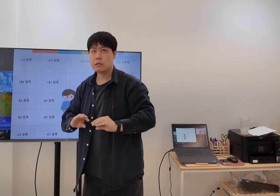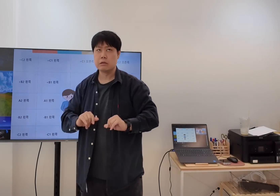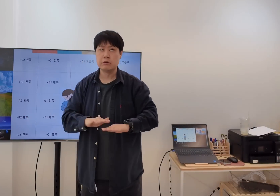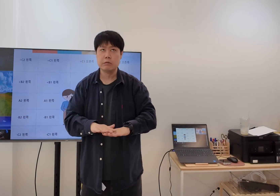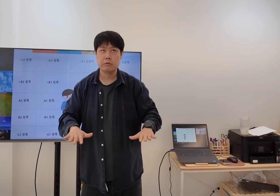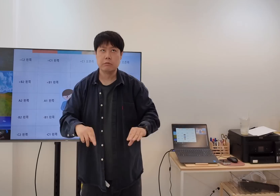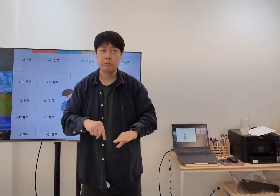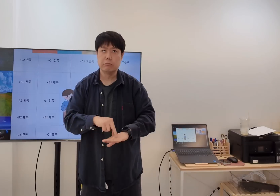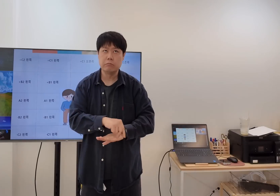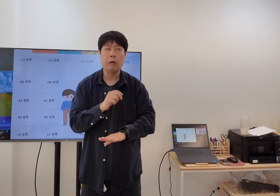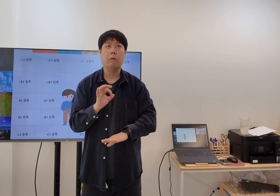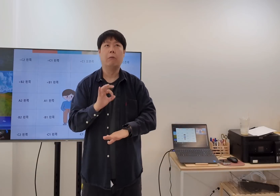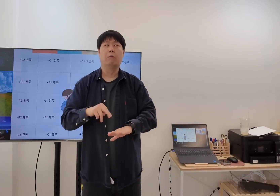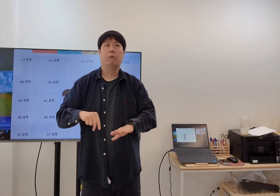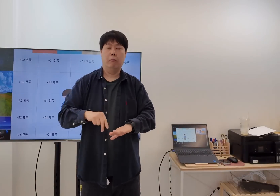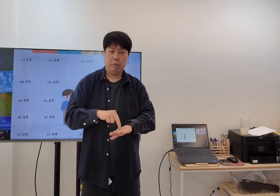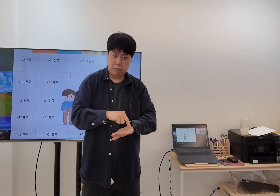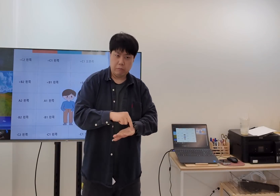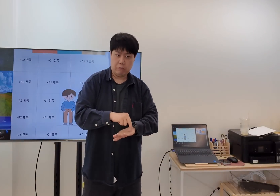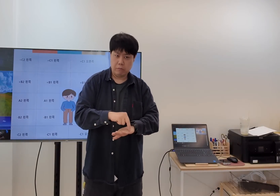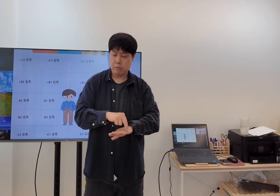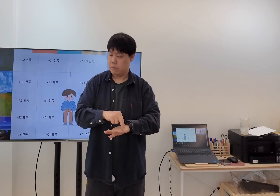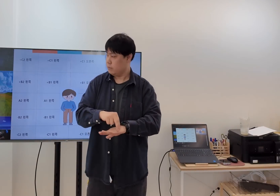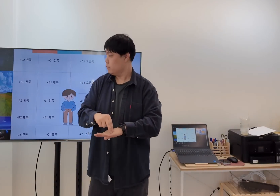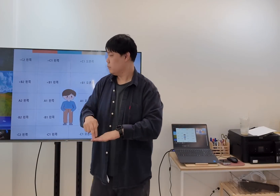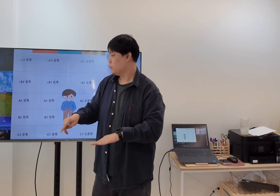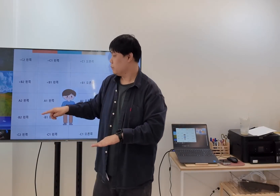It represents zombies walking on the ground.